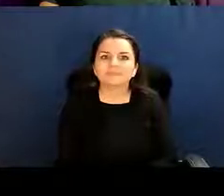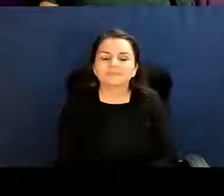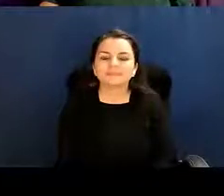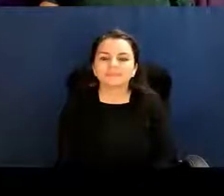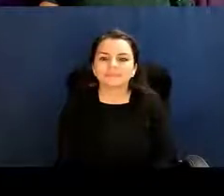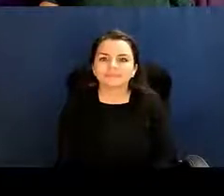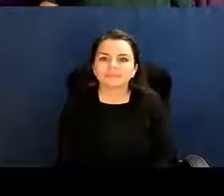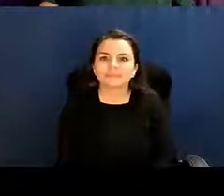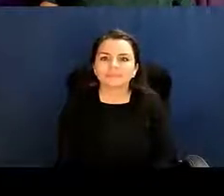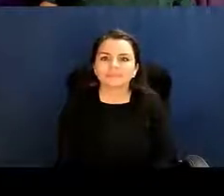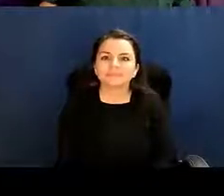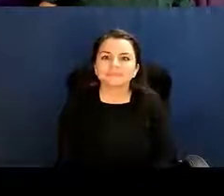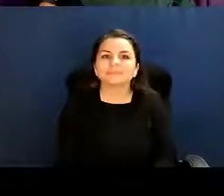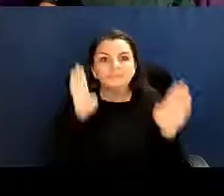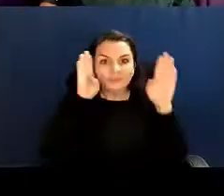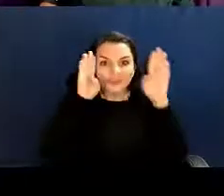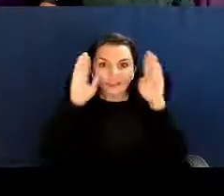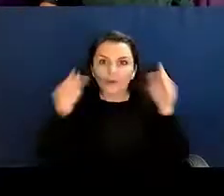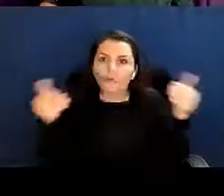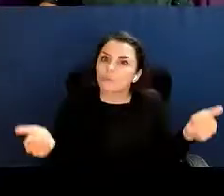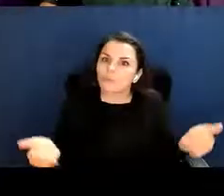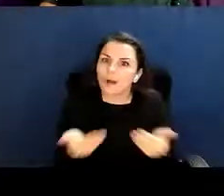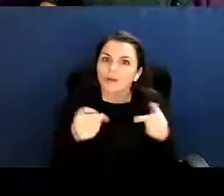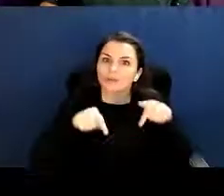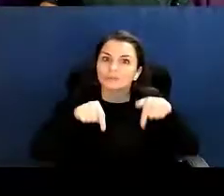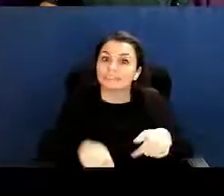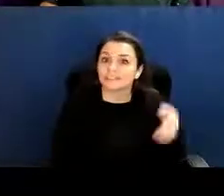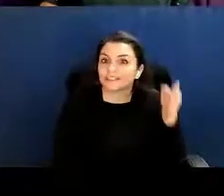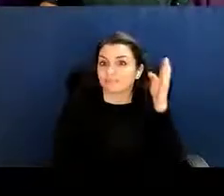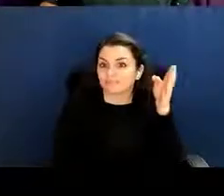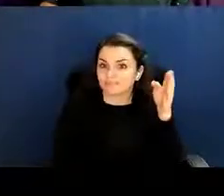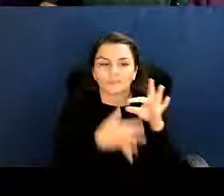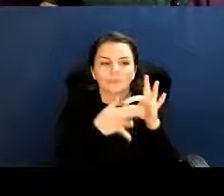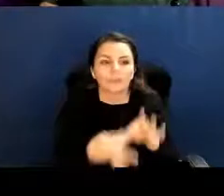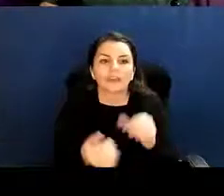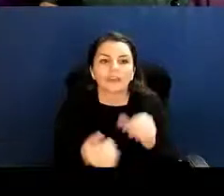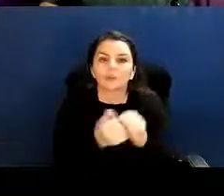Sheri Cummins: Hello and welcome to this presentation on the R15 program.